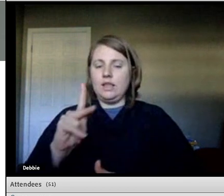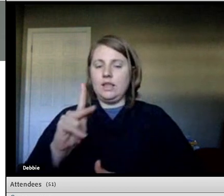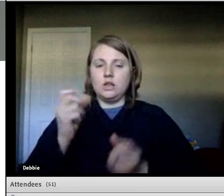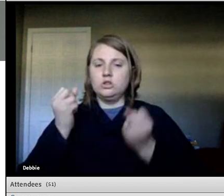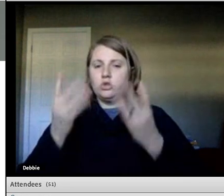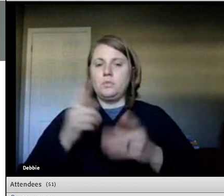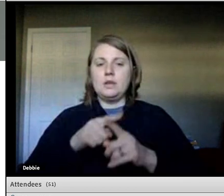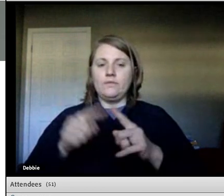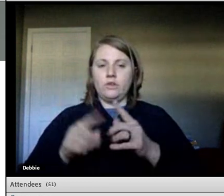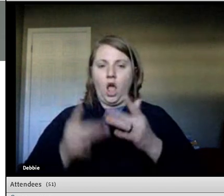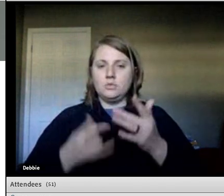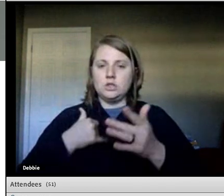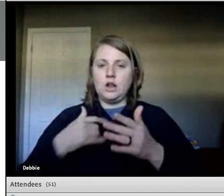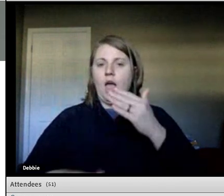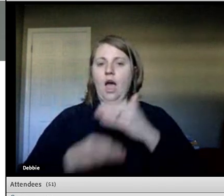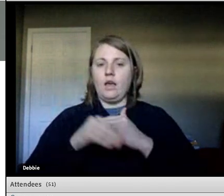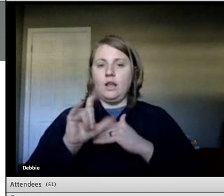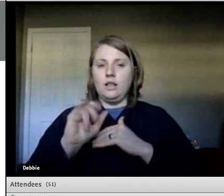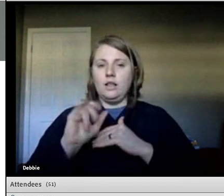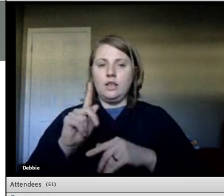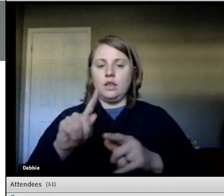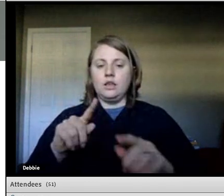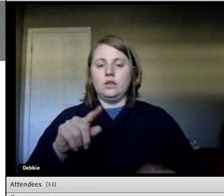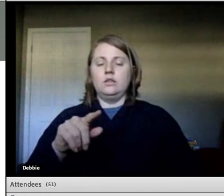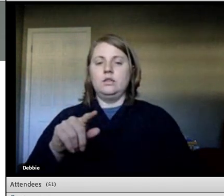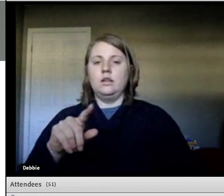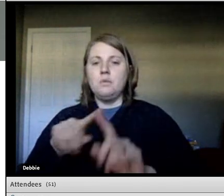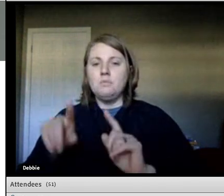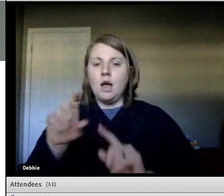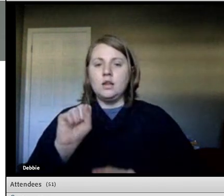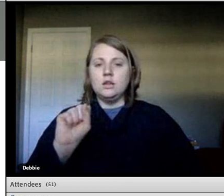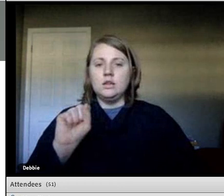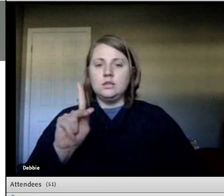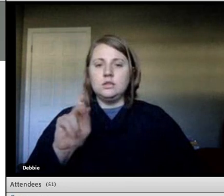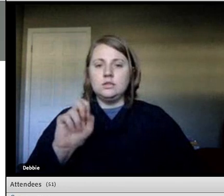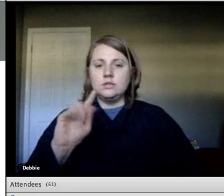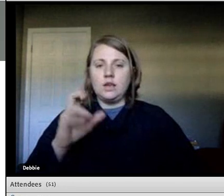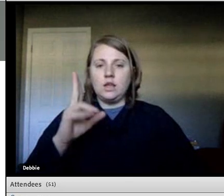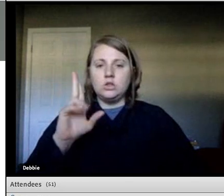but SketchUp and Tinkercad are probably the biggest for 3D design open-source.